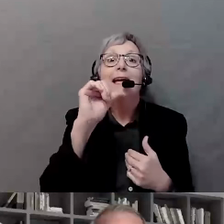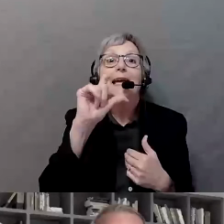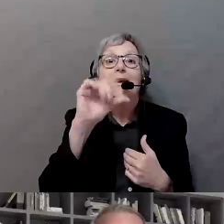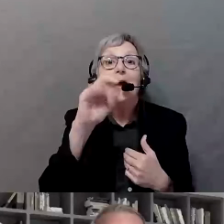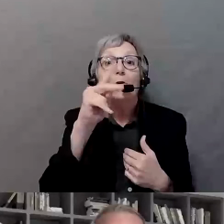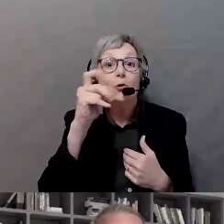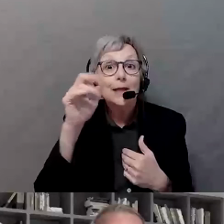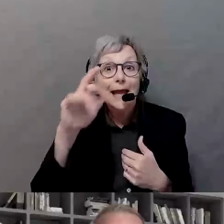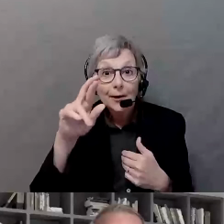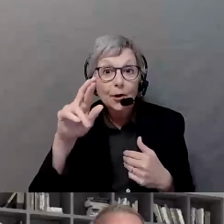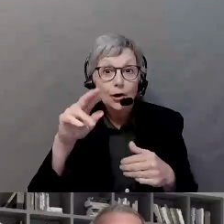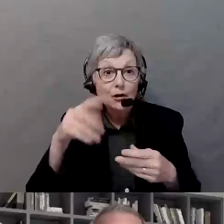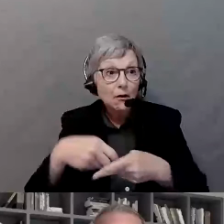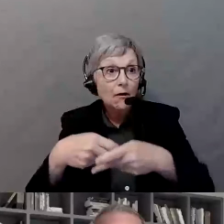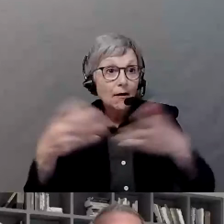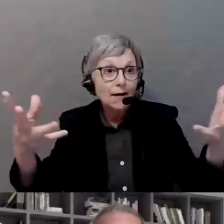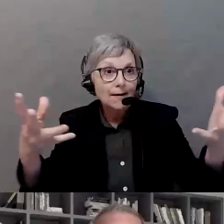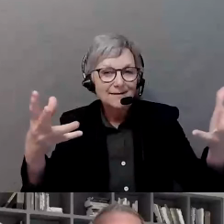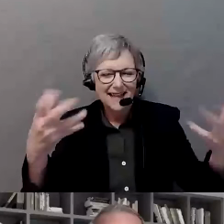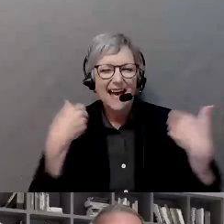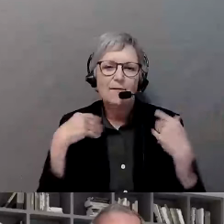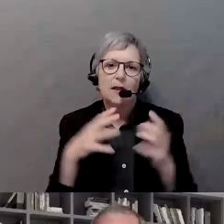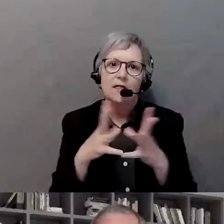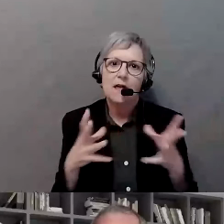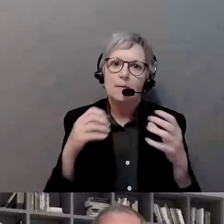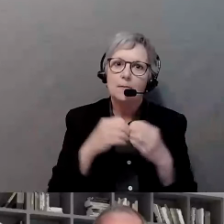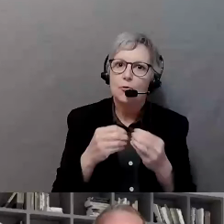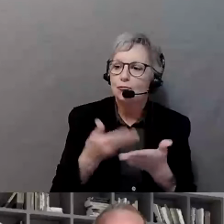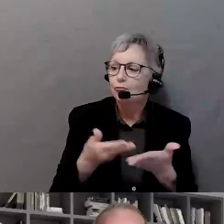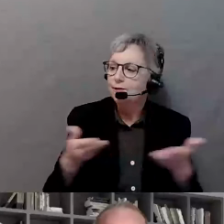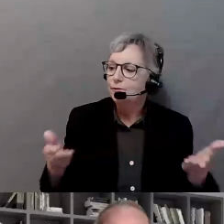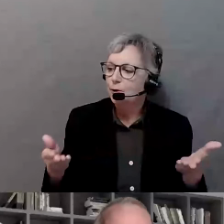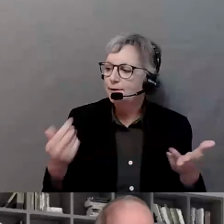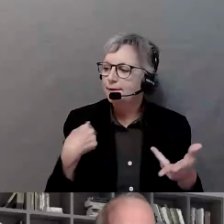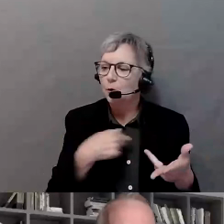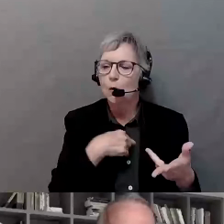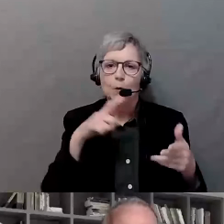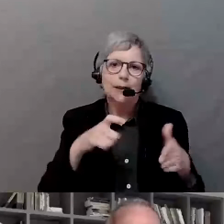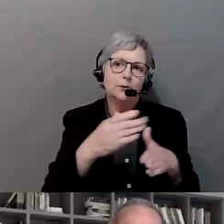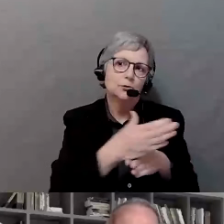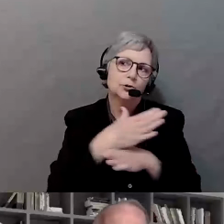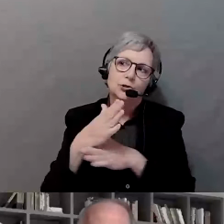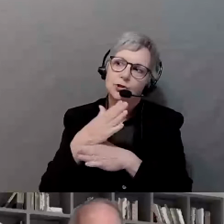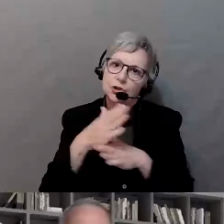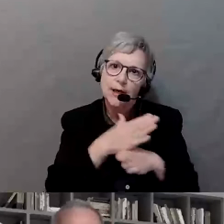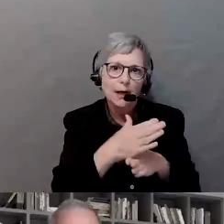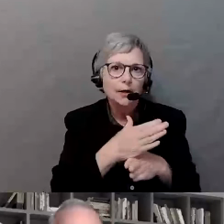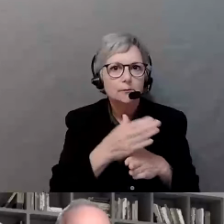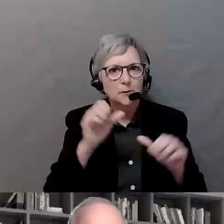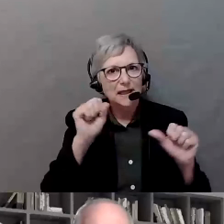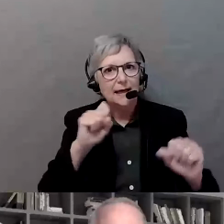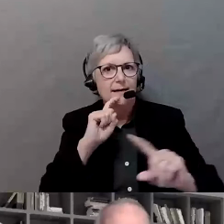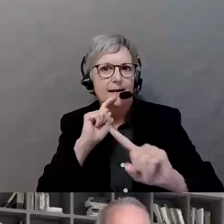LOOK TO BRING THEM TO THE FORM AND SHARE THEM SO WE CAN CONTINUE TO ANSWER ALL OF THESE SPECIFIC QUESTIONS THAT WE NEED ANSWERS